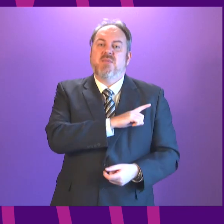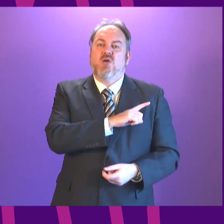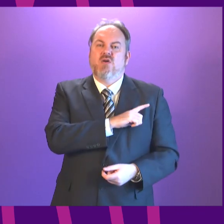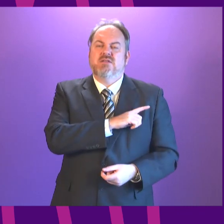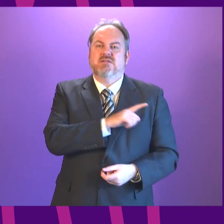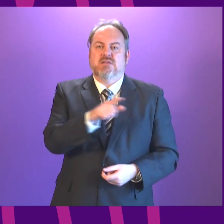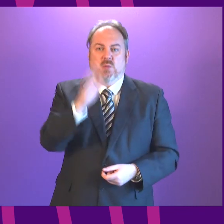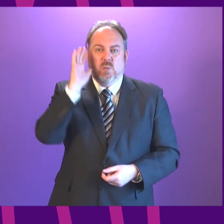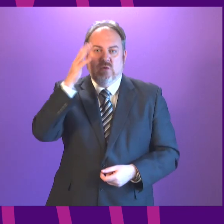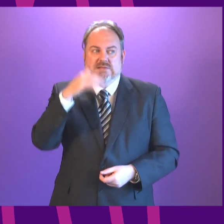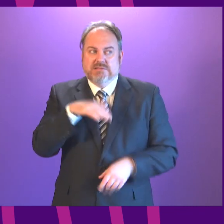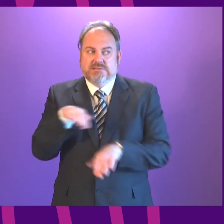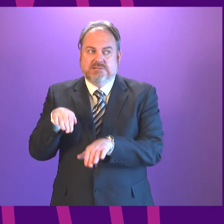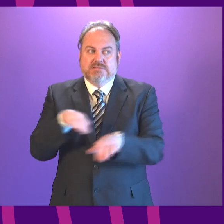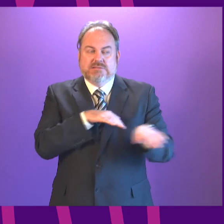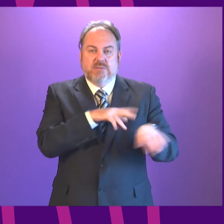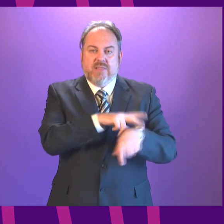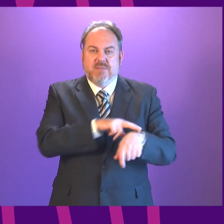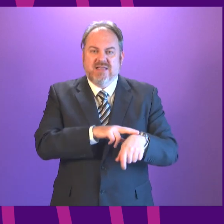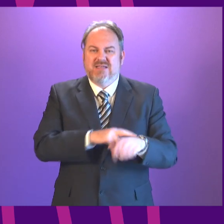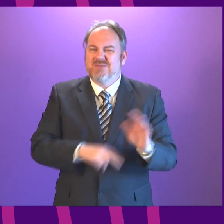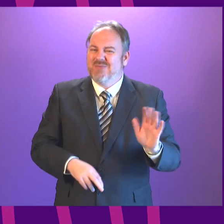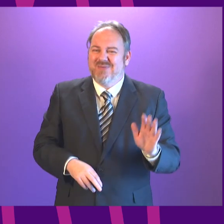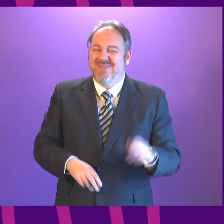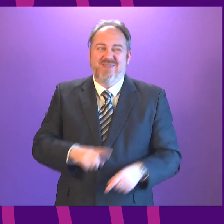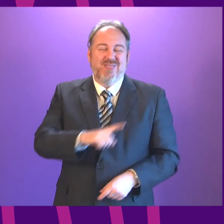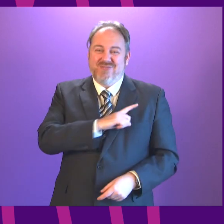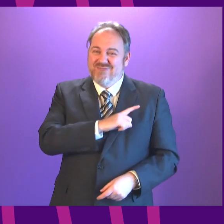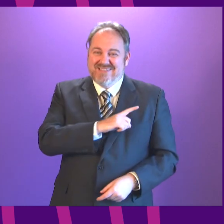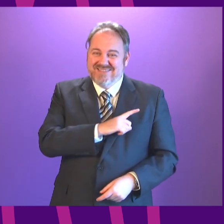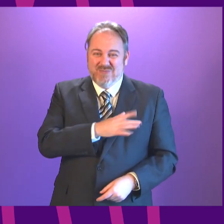the police if they do not, but because the restrictions are there to keep us all safe.